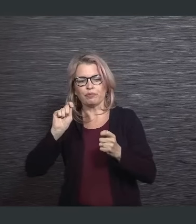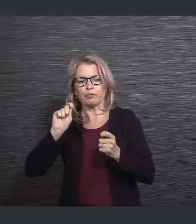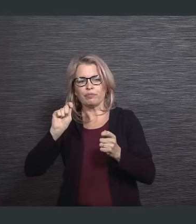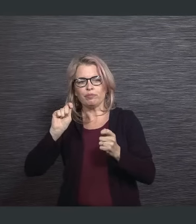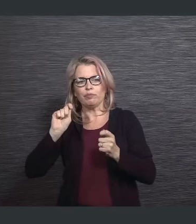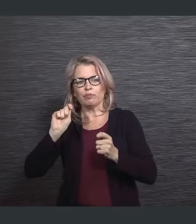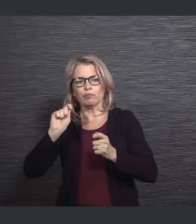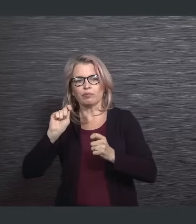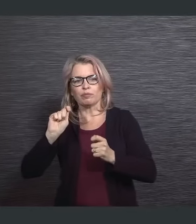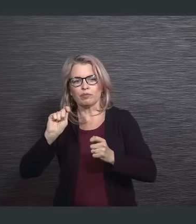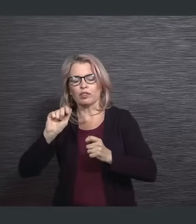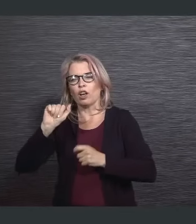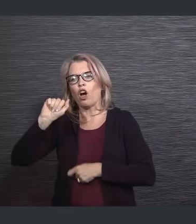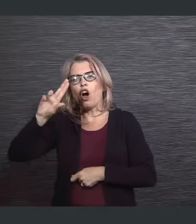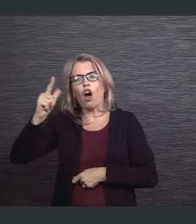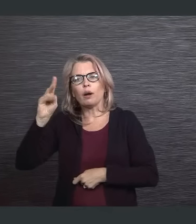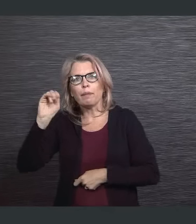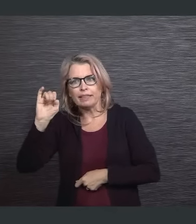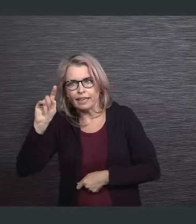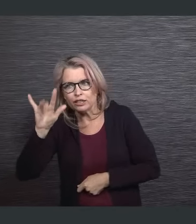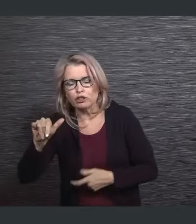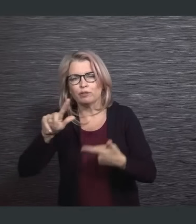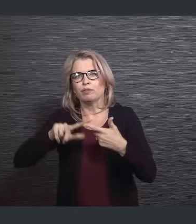and Affinity.